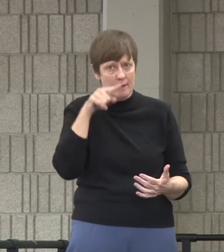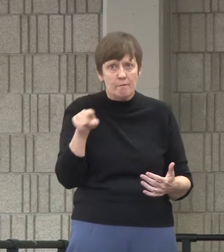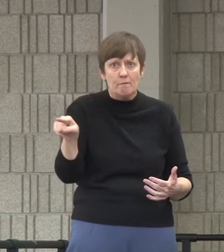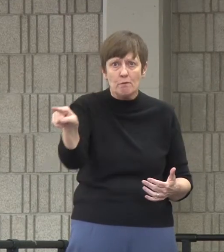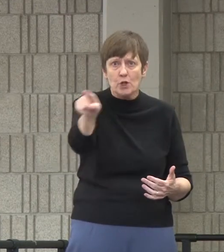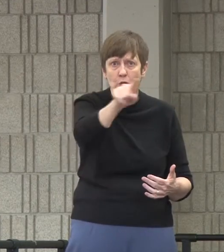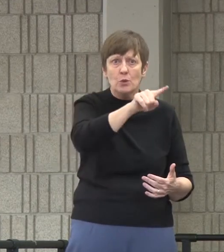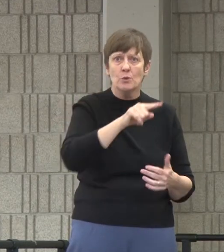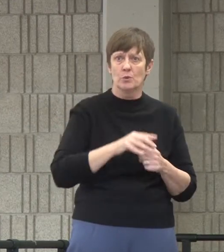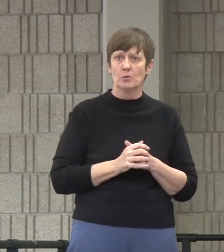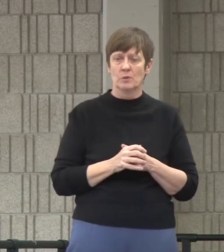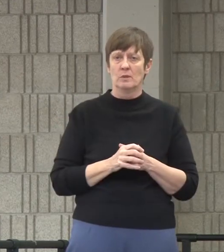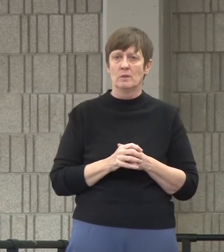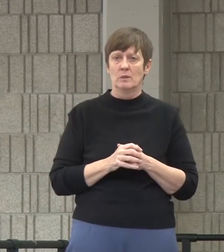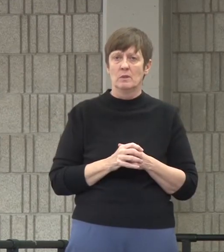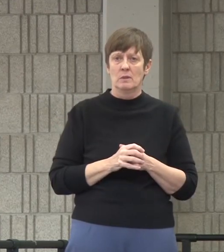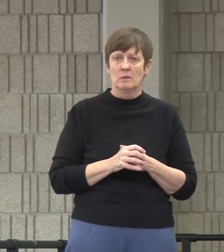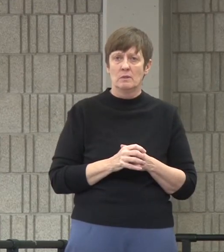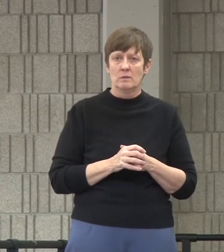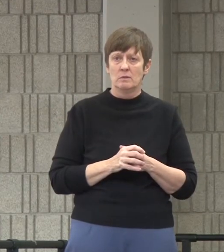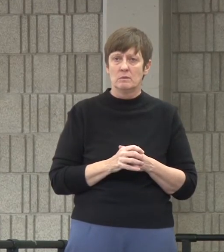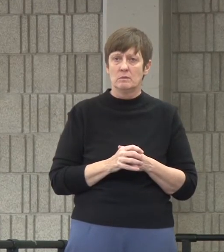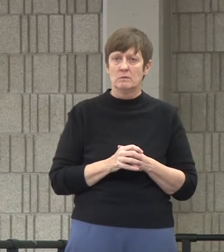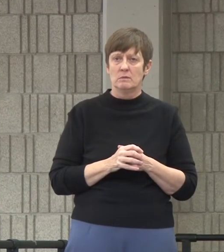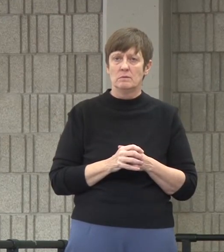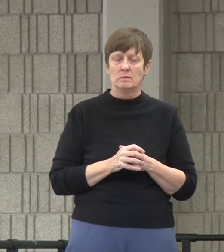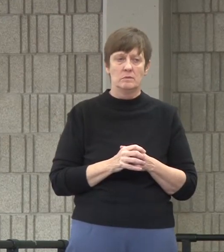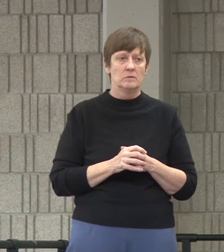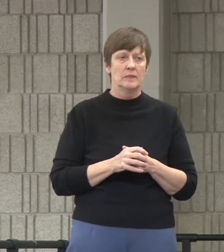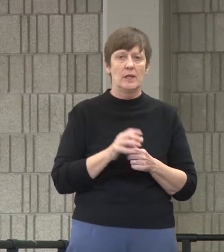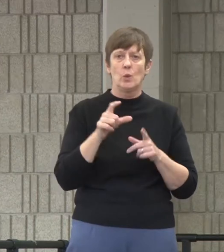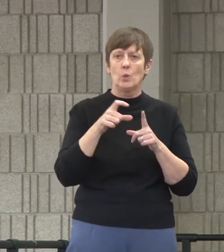words of Pearl Clee.